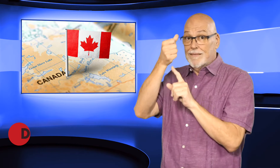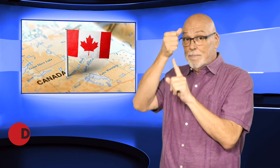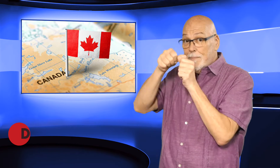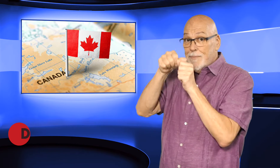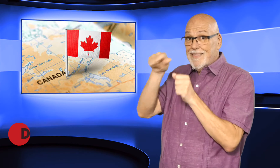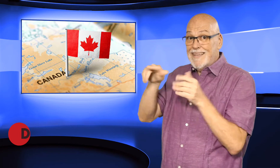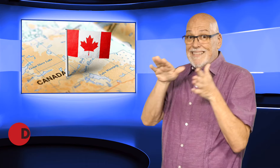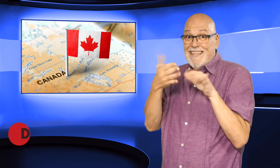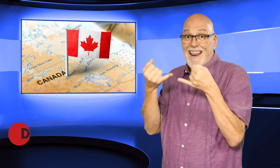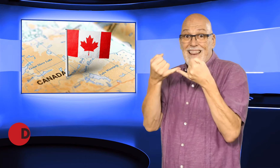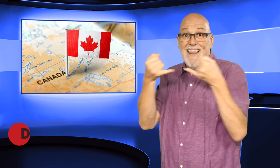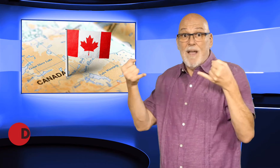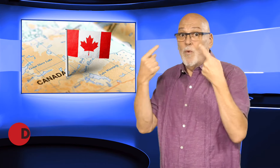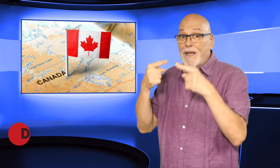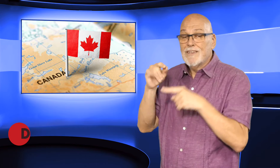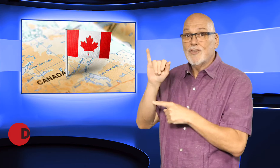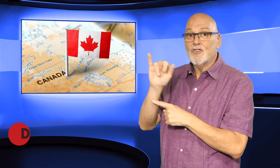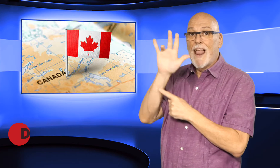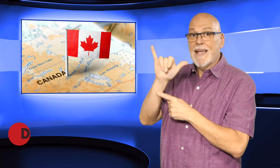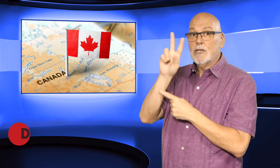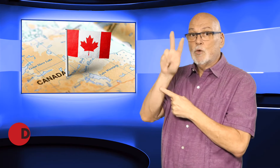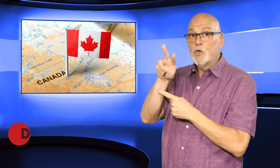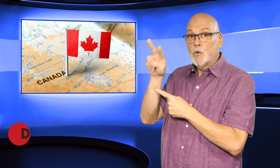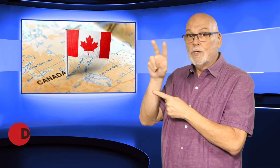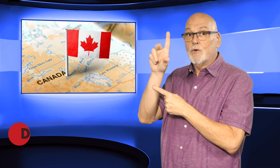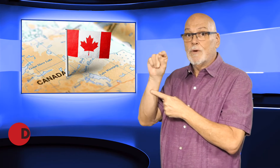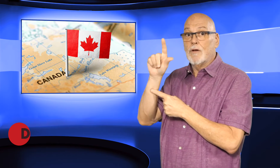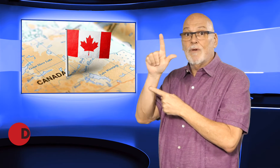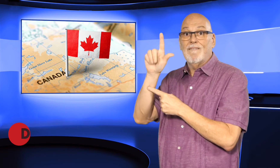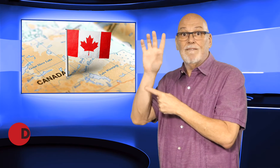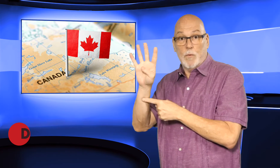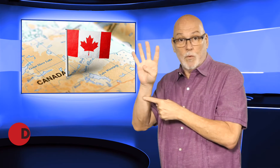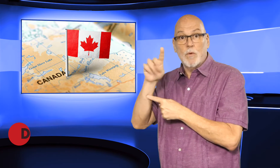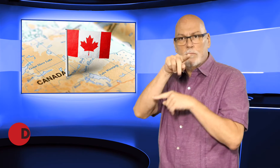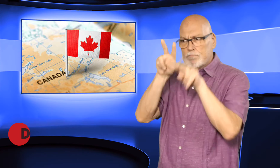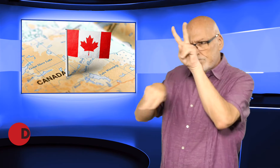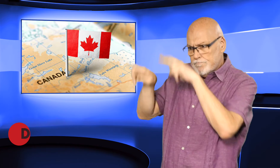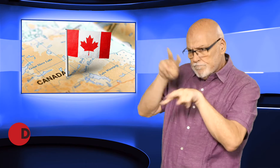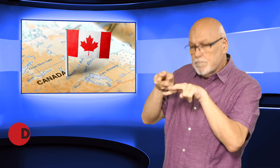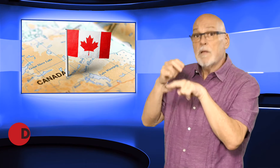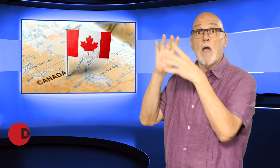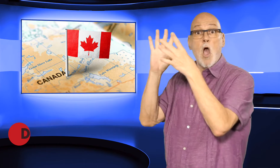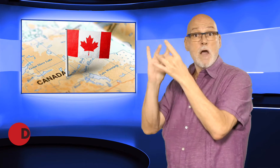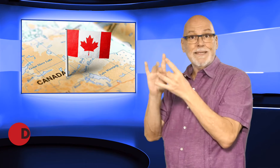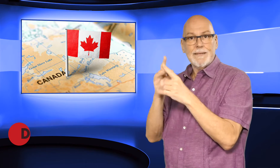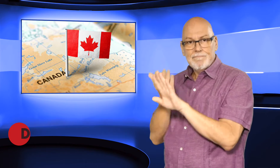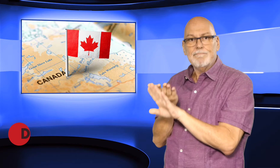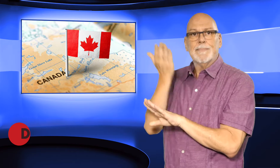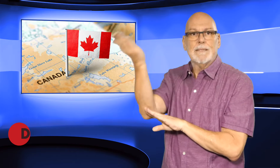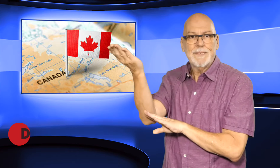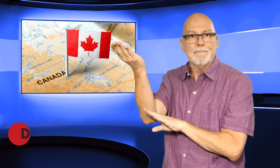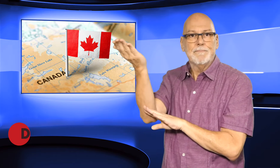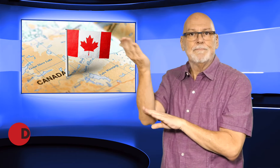from Deaf consumers is July 22, 2024.